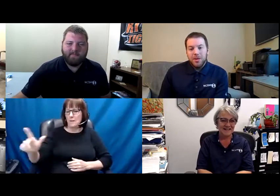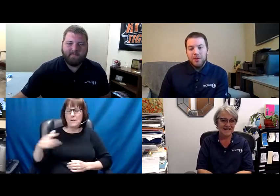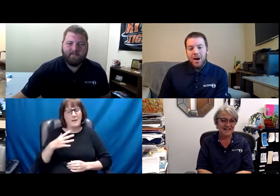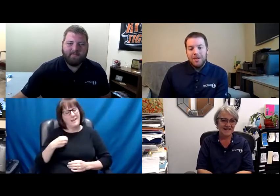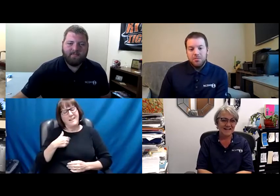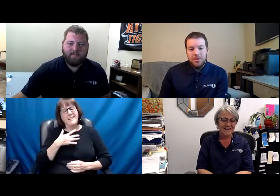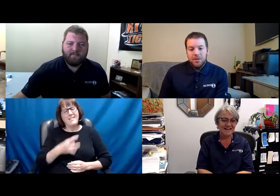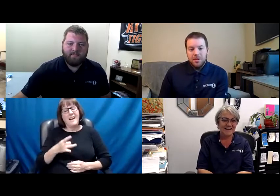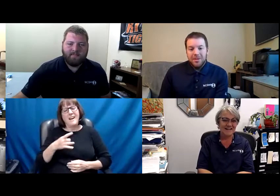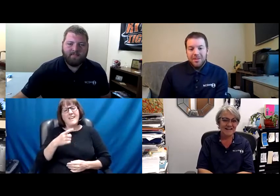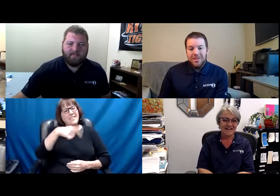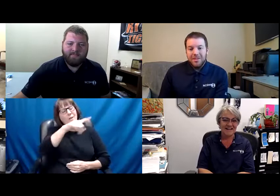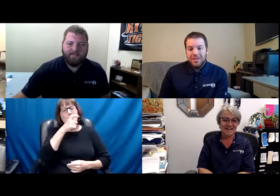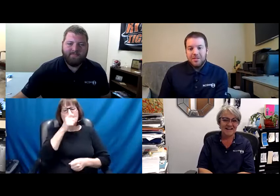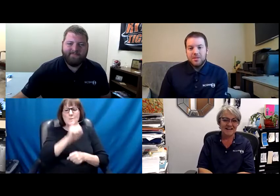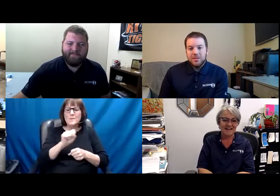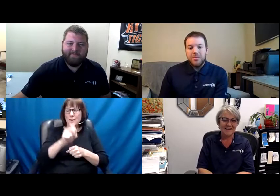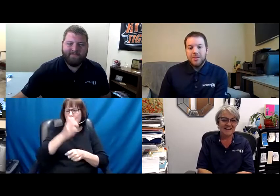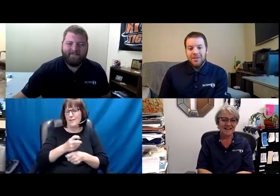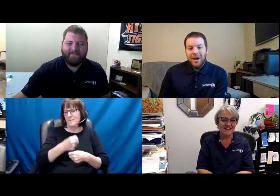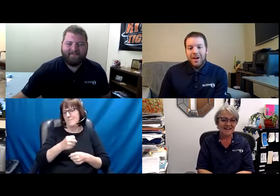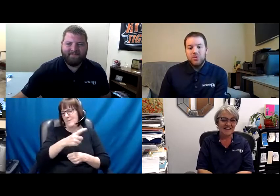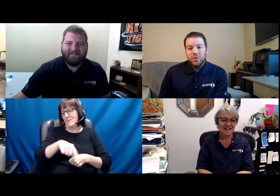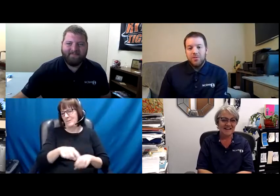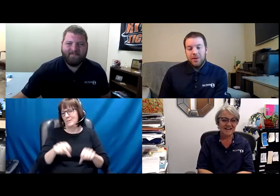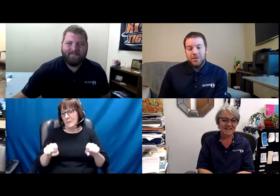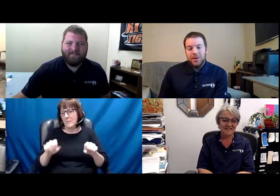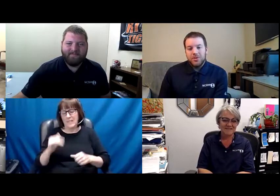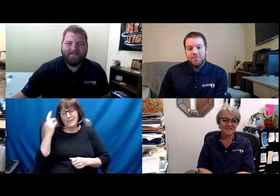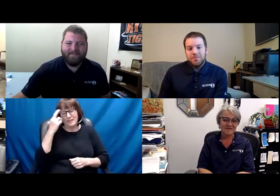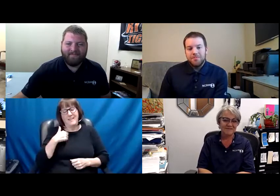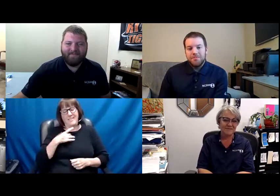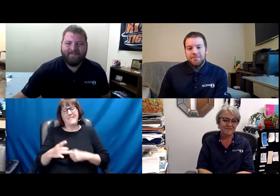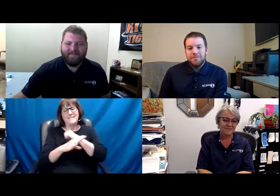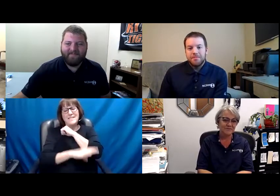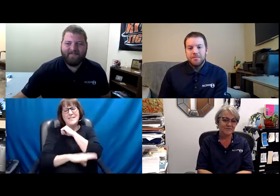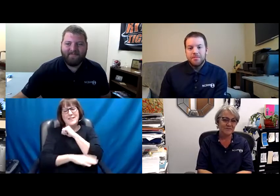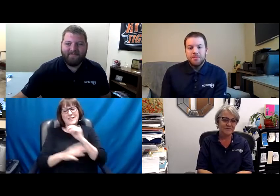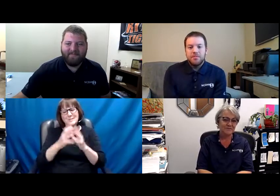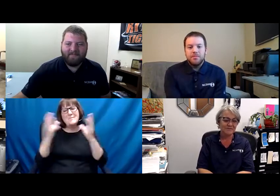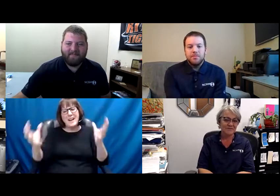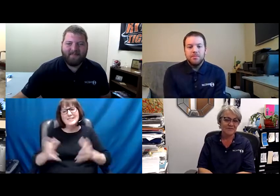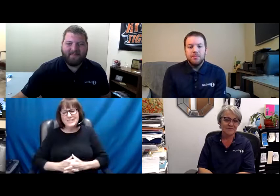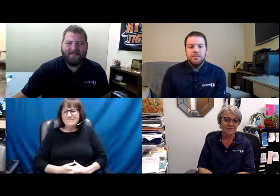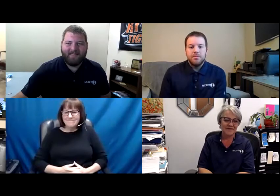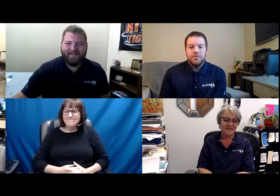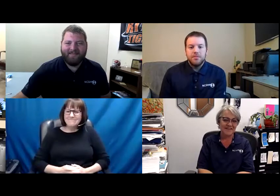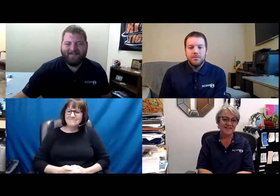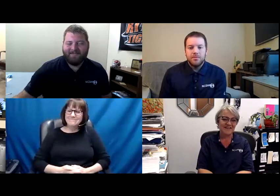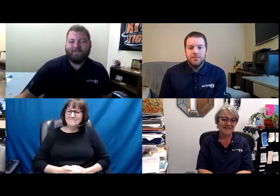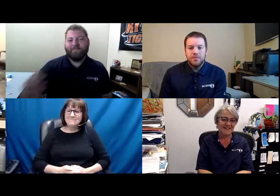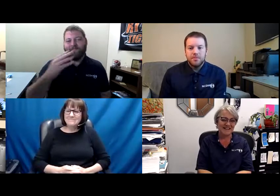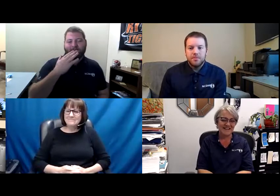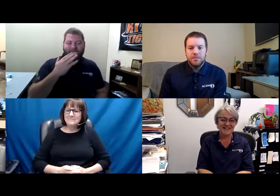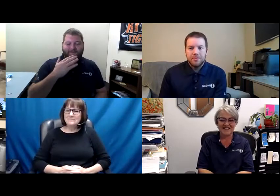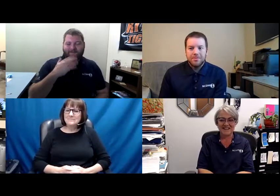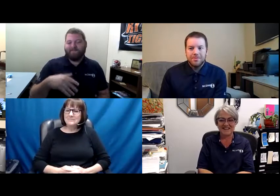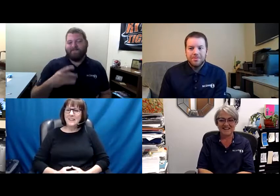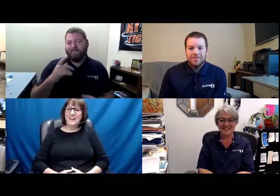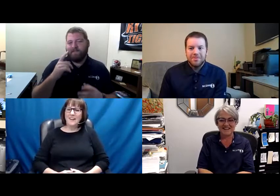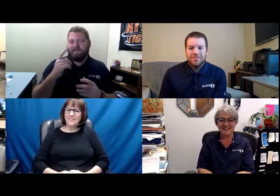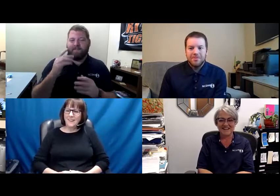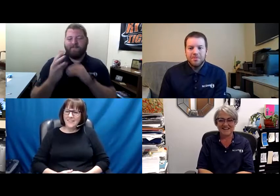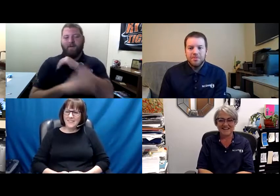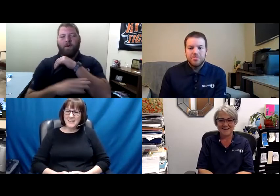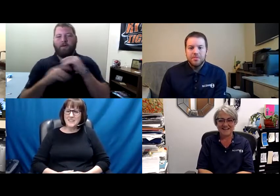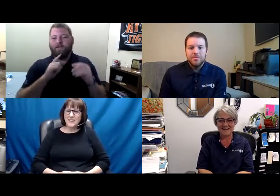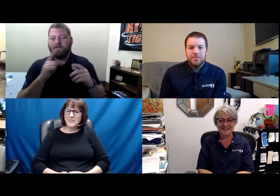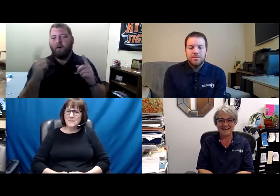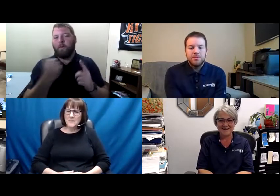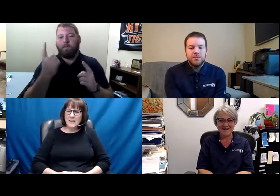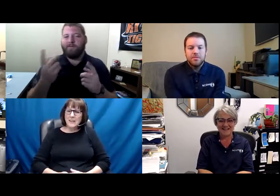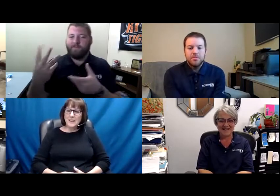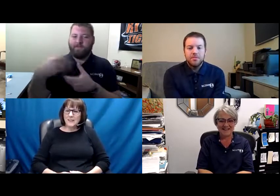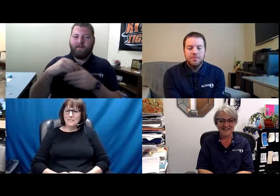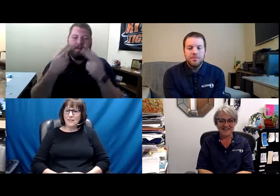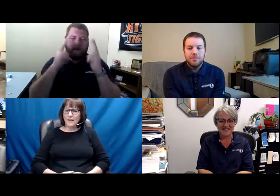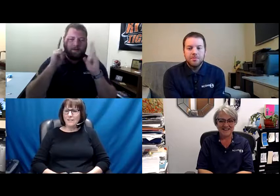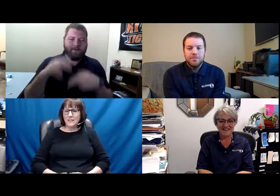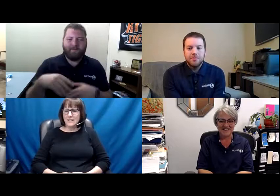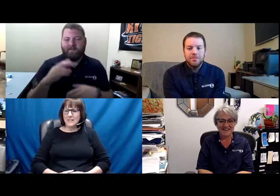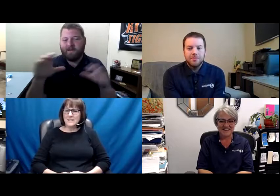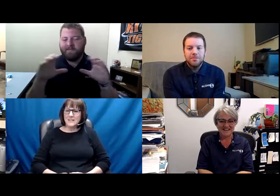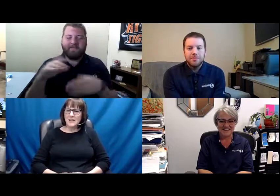them possible this is the reason I enjoy fall so much. Alright thanks Aaron fall really does